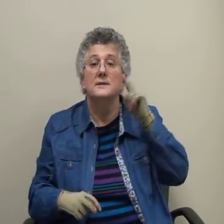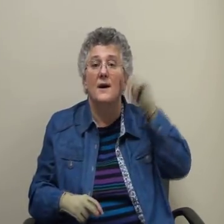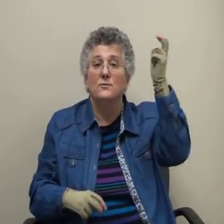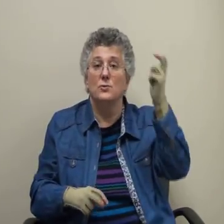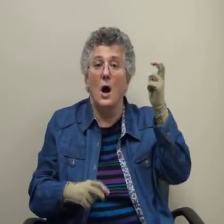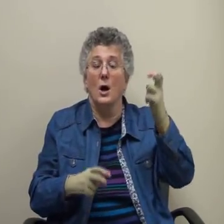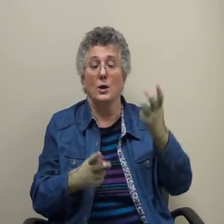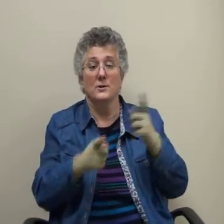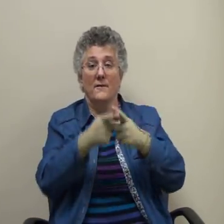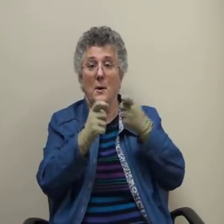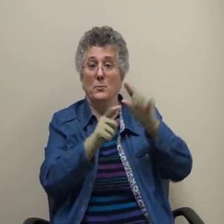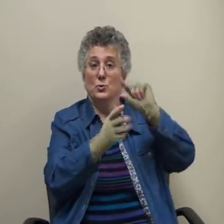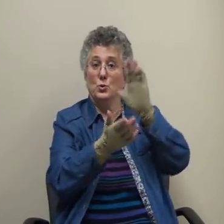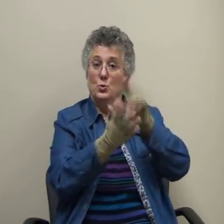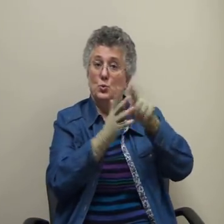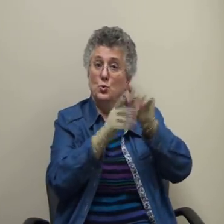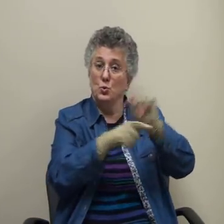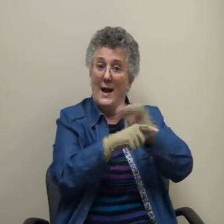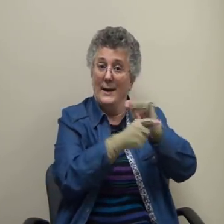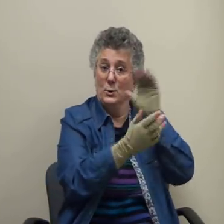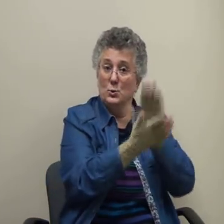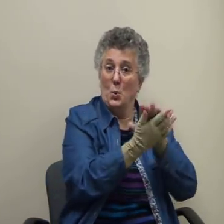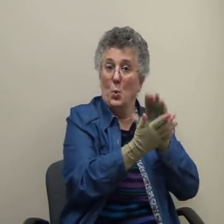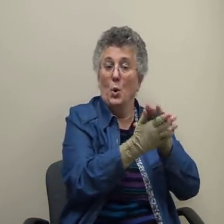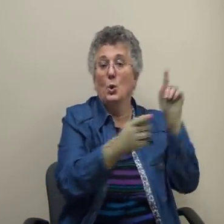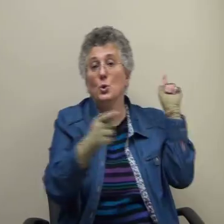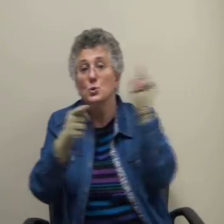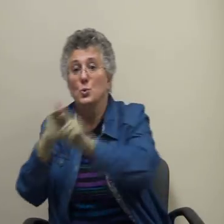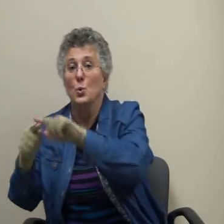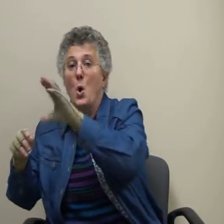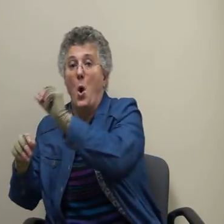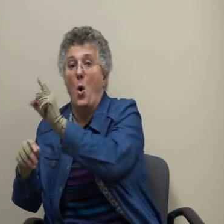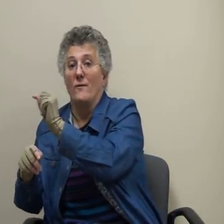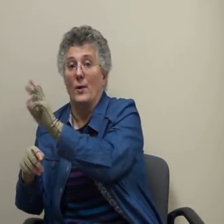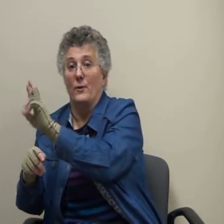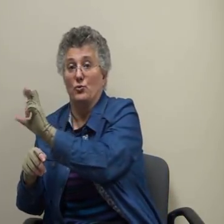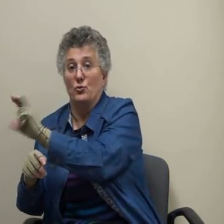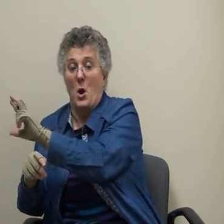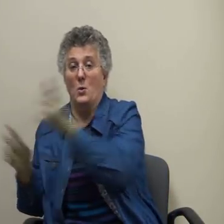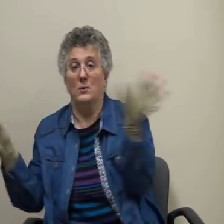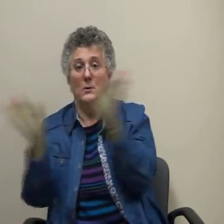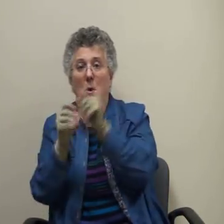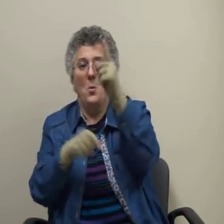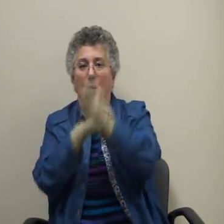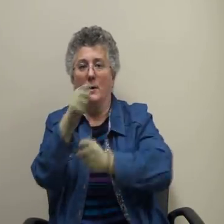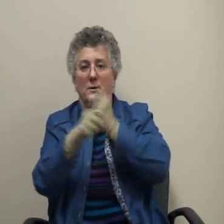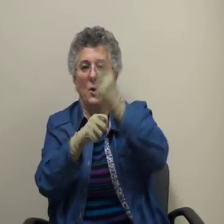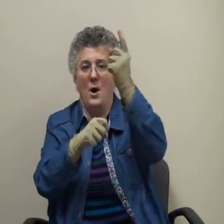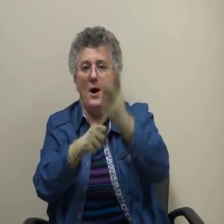The time it takes Deaf truckers from completing the training school to On The Road (OTR) training is a total of a year and a half